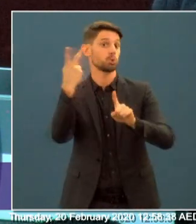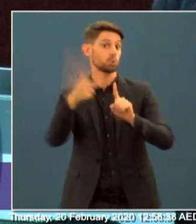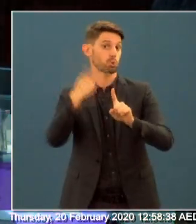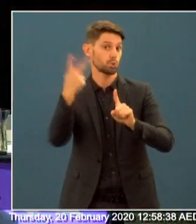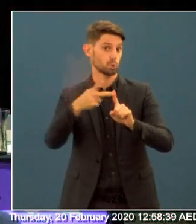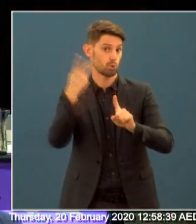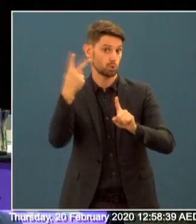2:01.